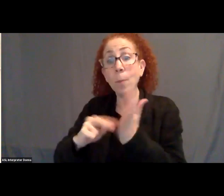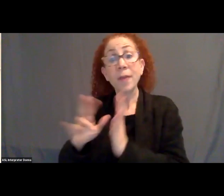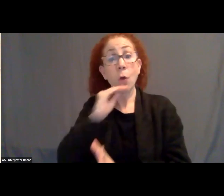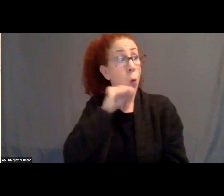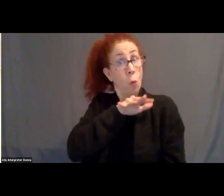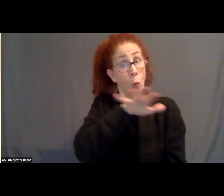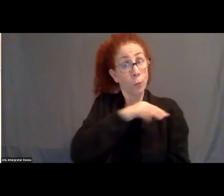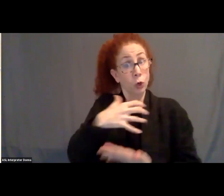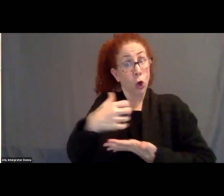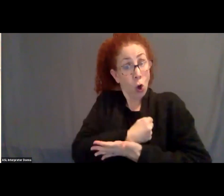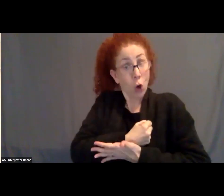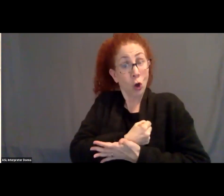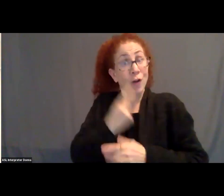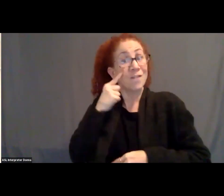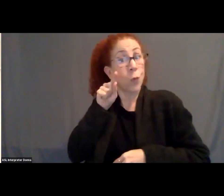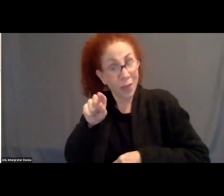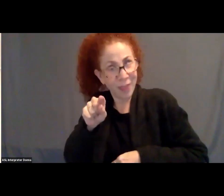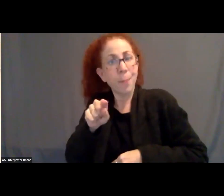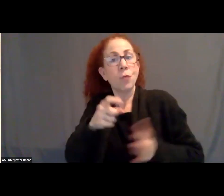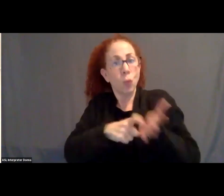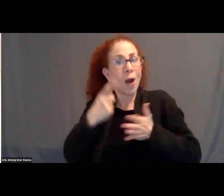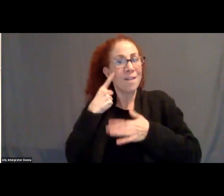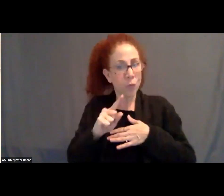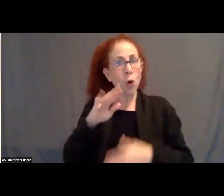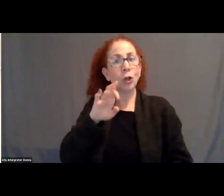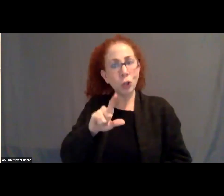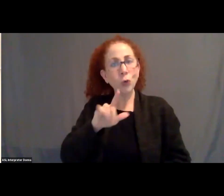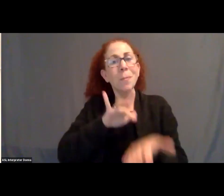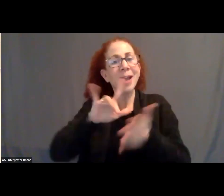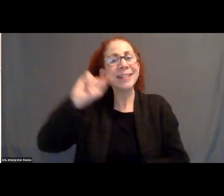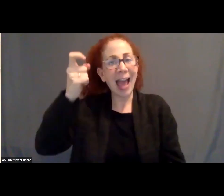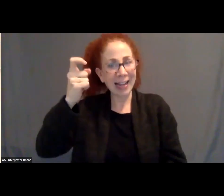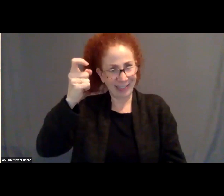earn the cash required for colonial tax payments.